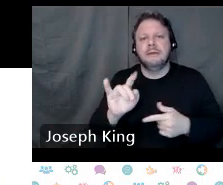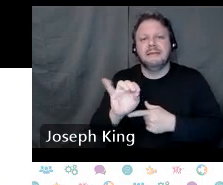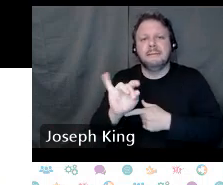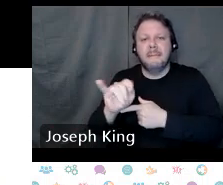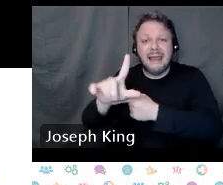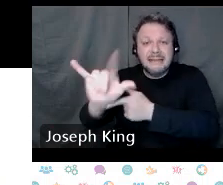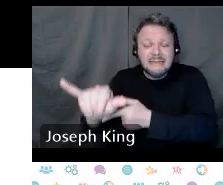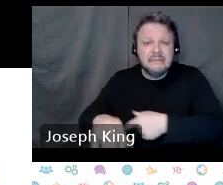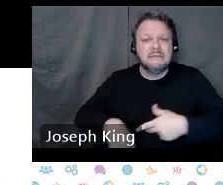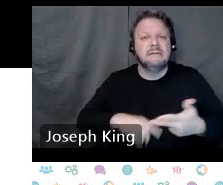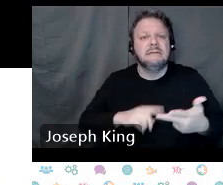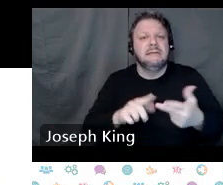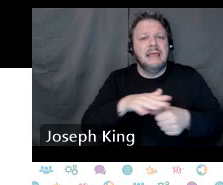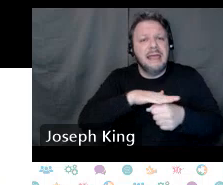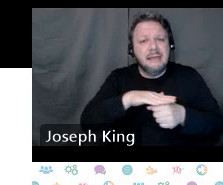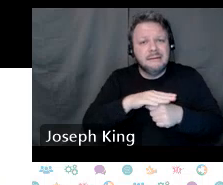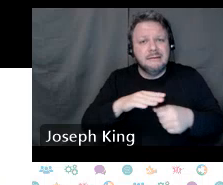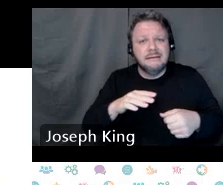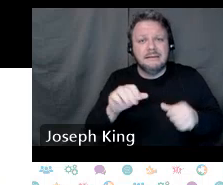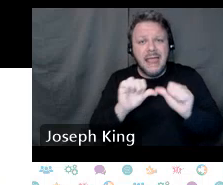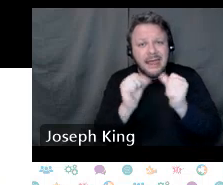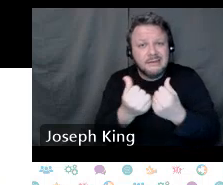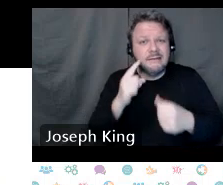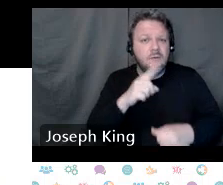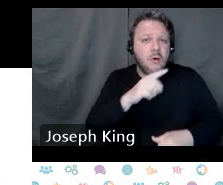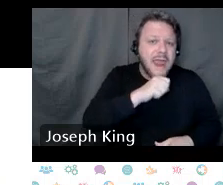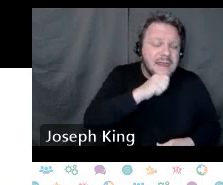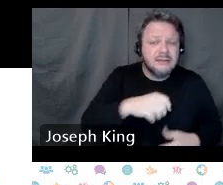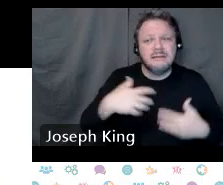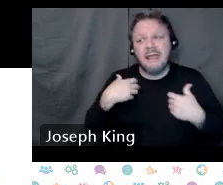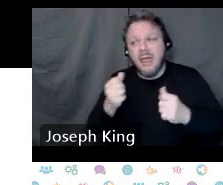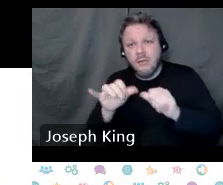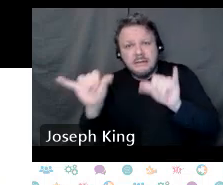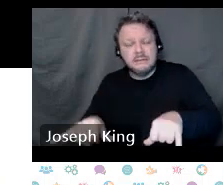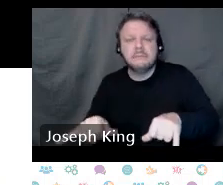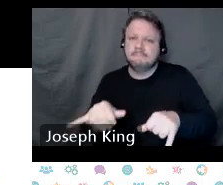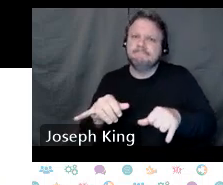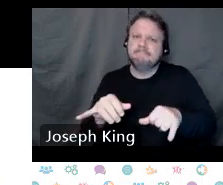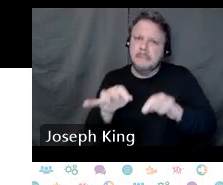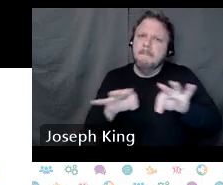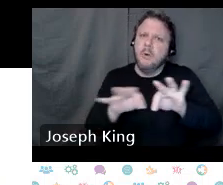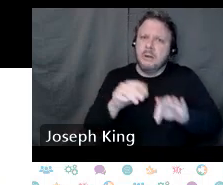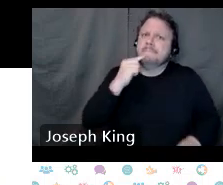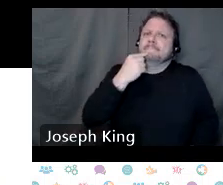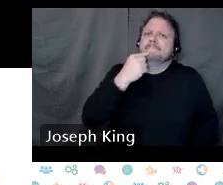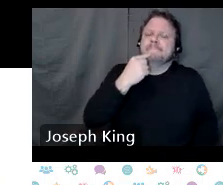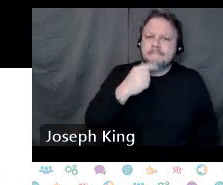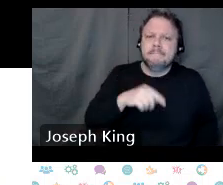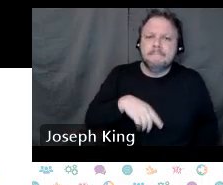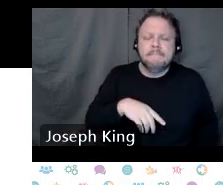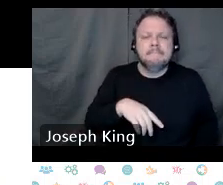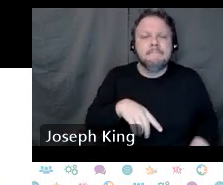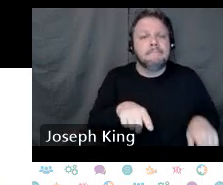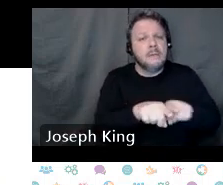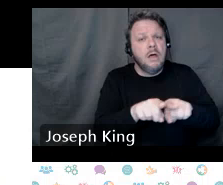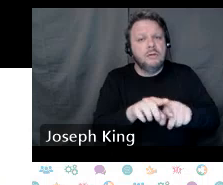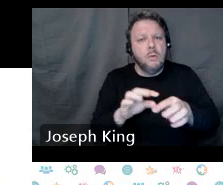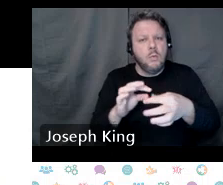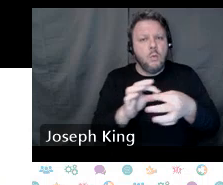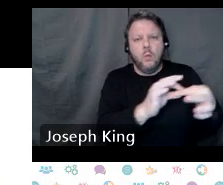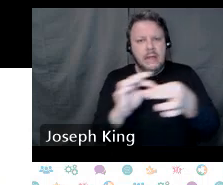Area agencies on aging and health systems is critical here, and so is coordination.